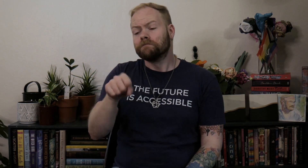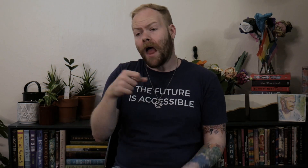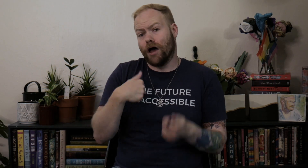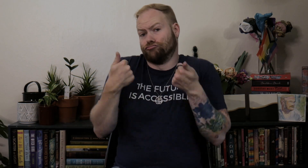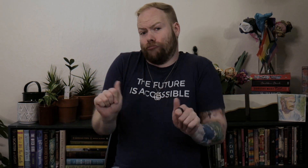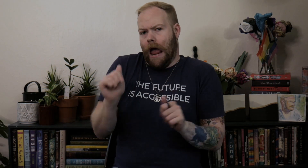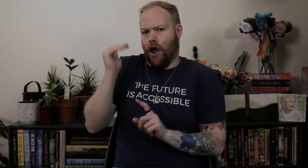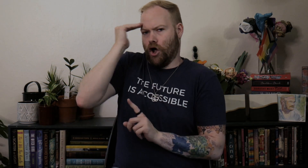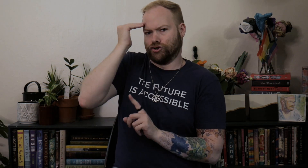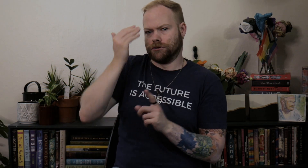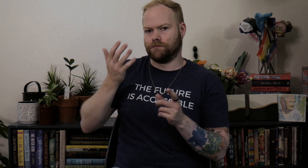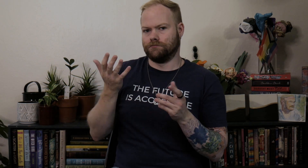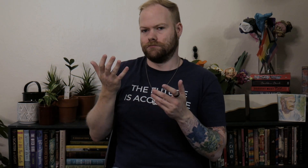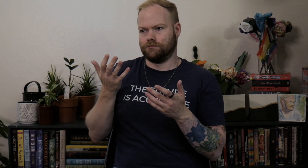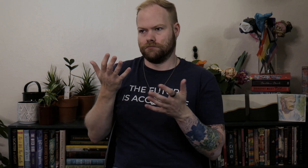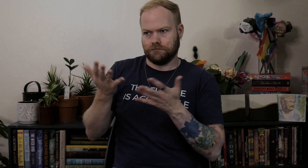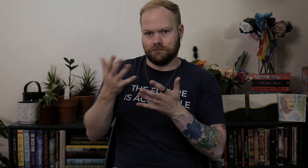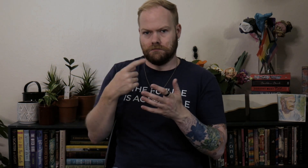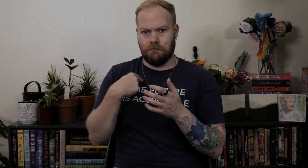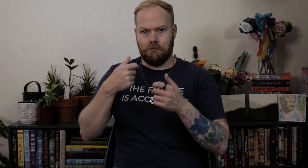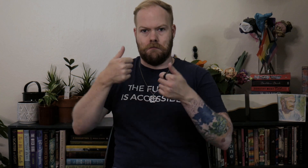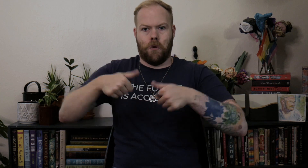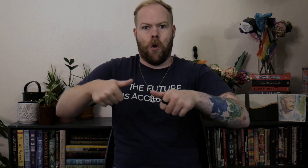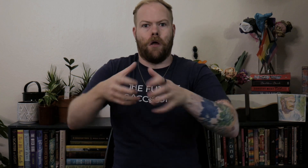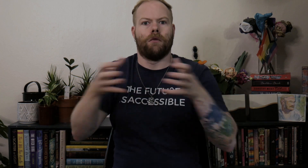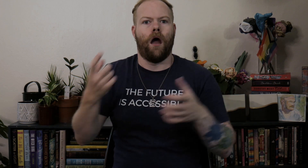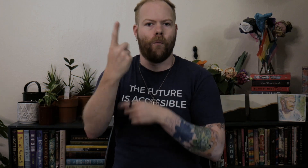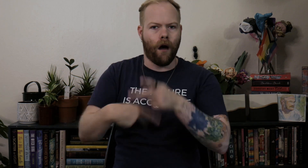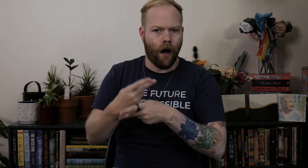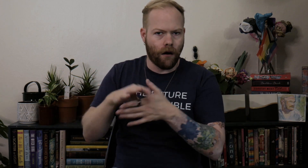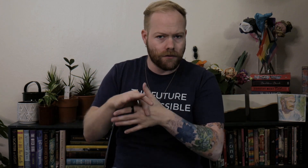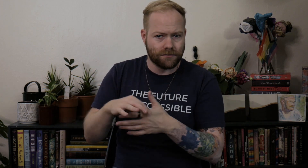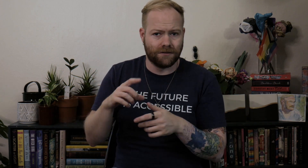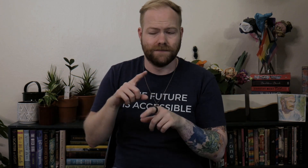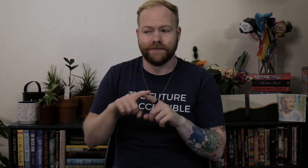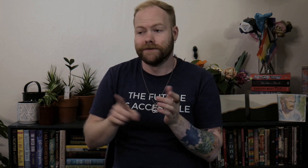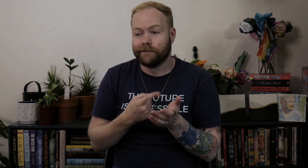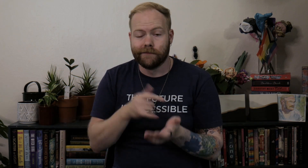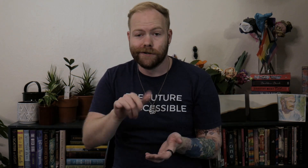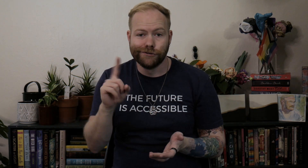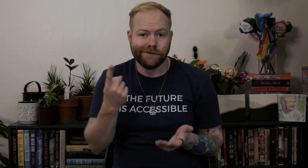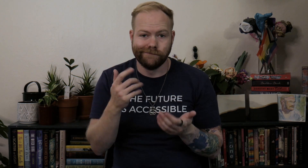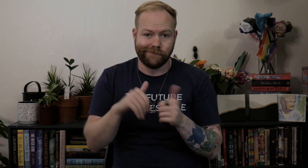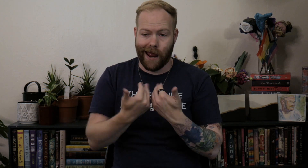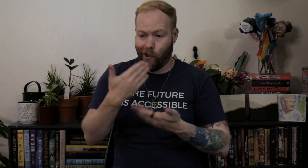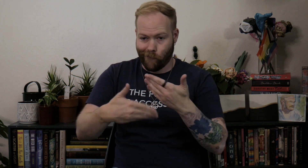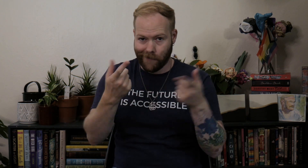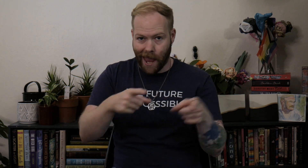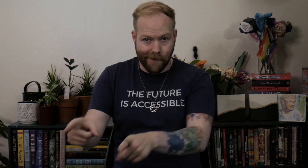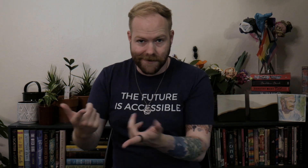I do try to be conscious of whether I’m posting a lot of one type of content, but sometimes that’s just how it happens.